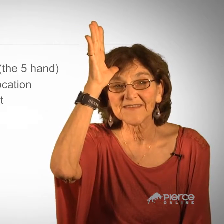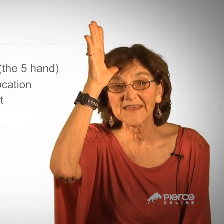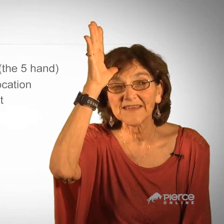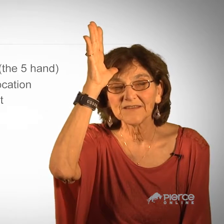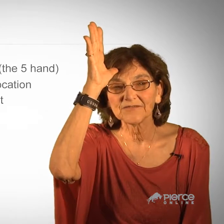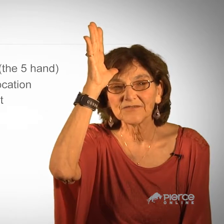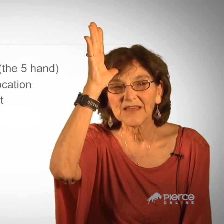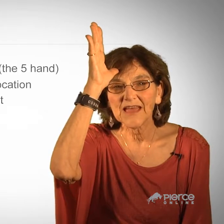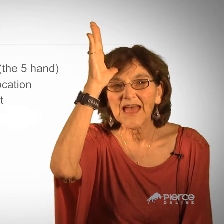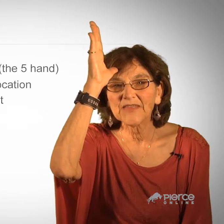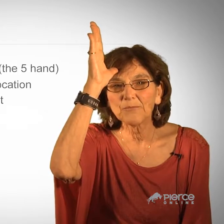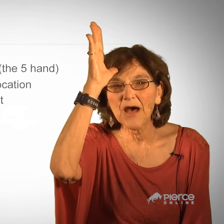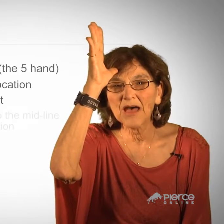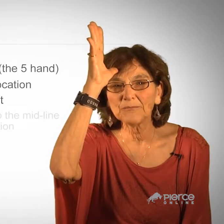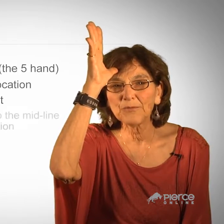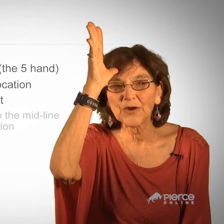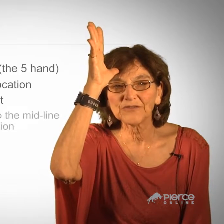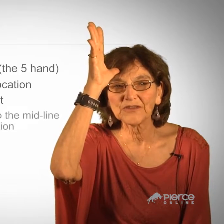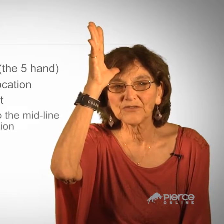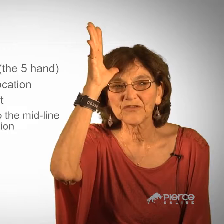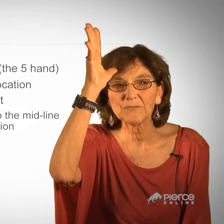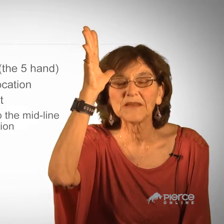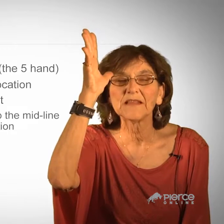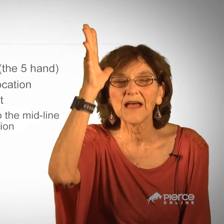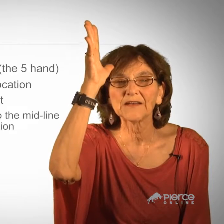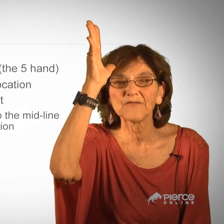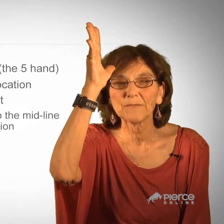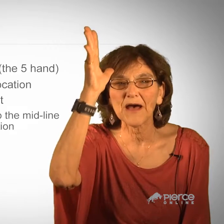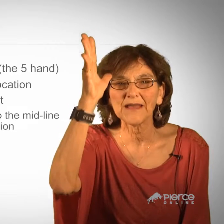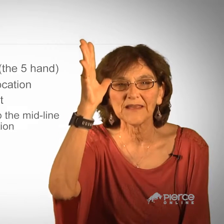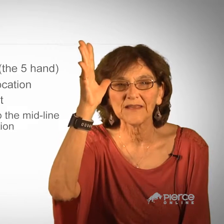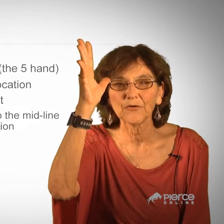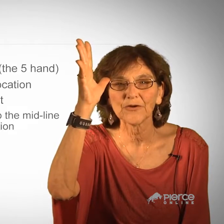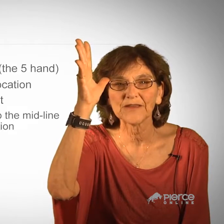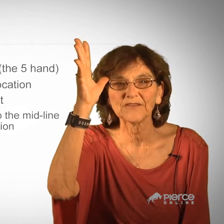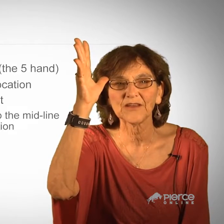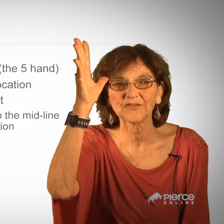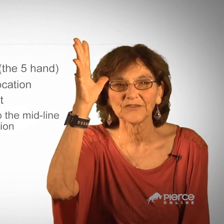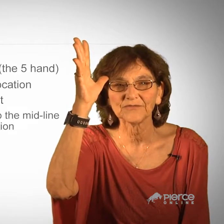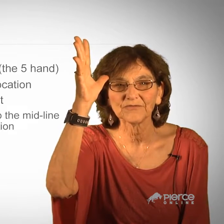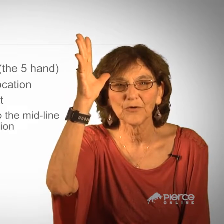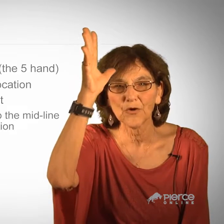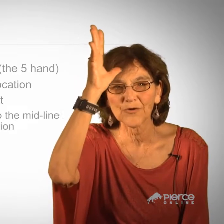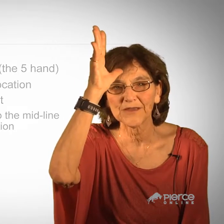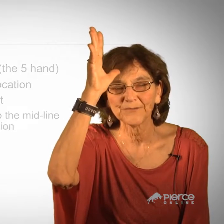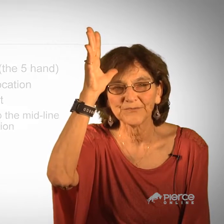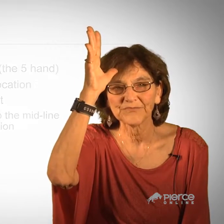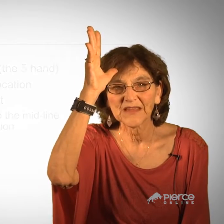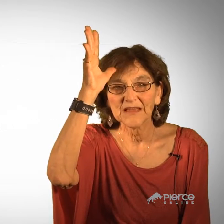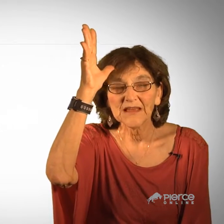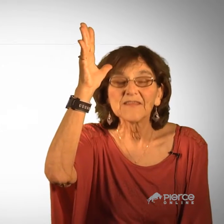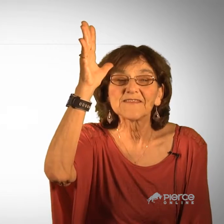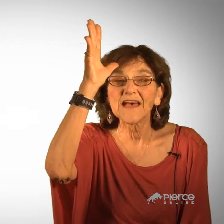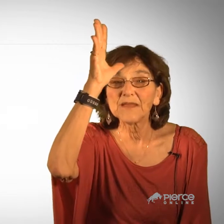SIG, and the palm pointing to the midline of the body orientation, ORI. The sign